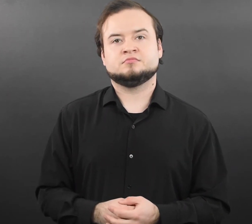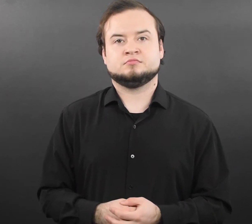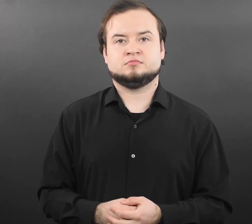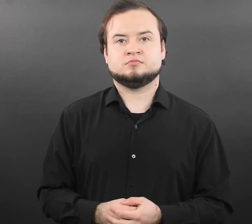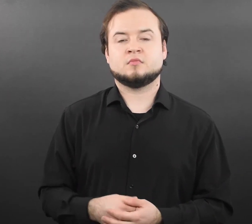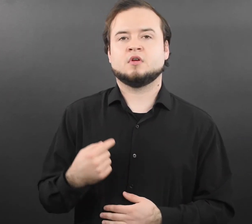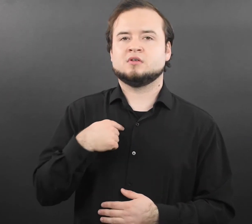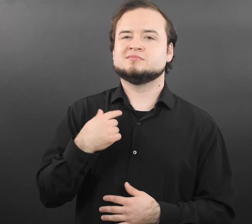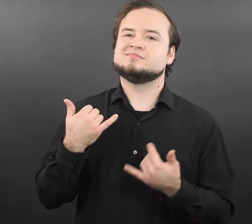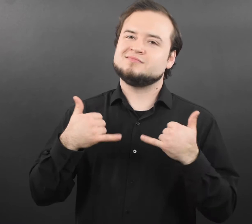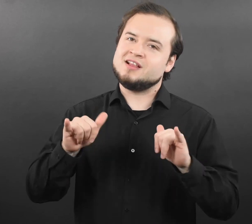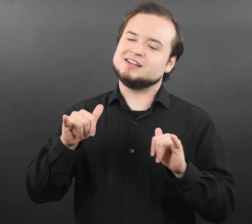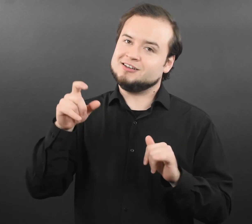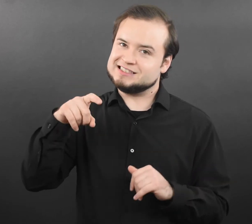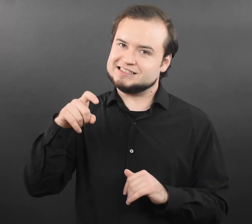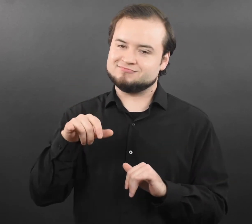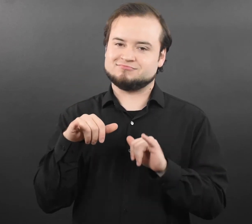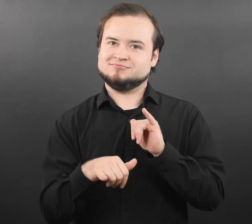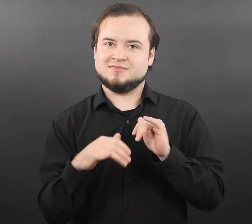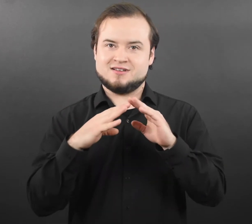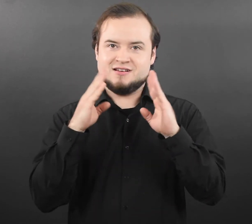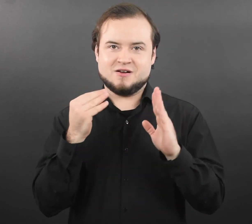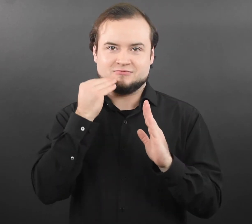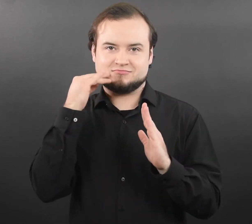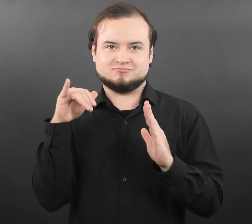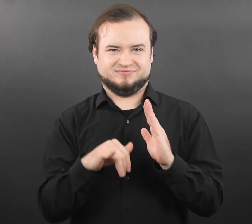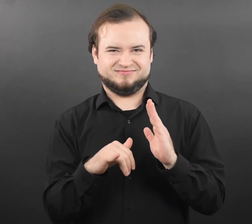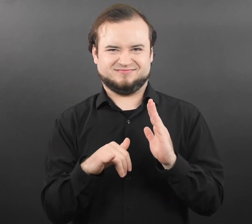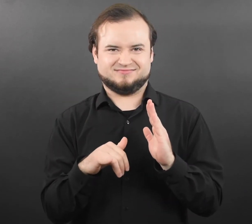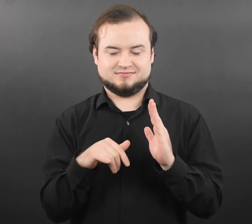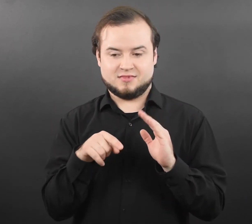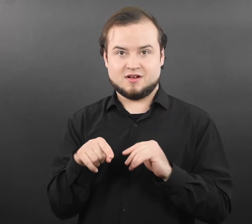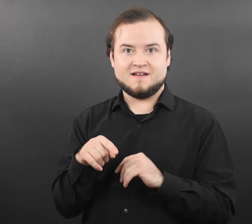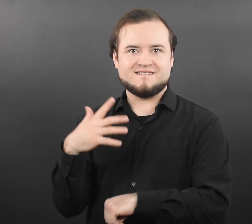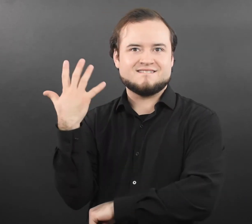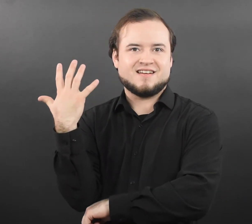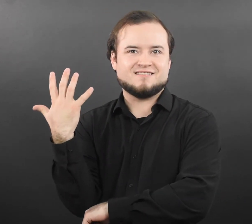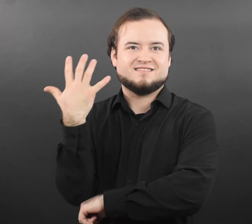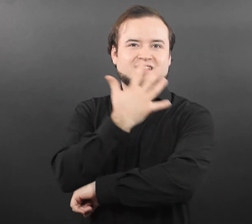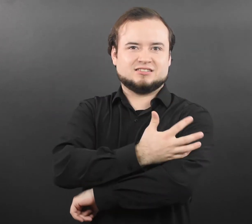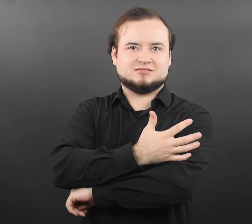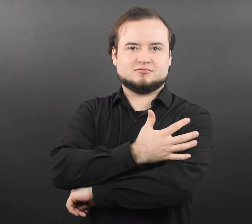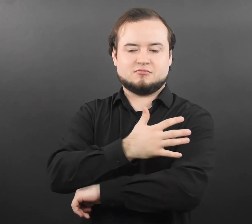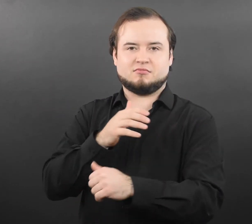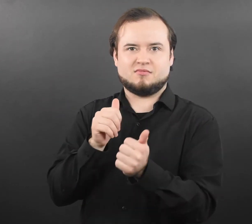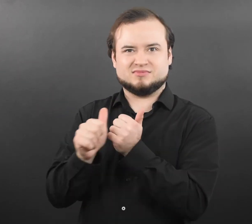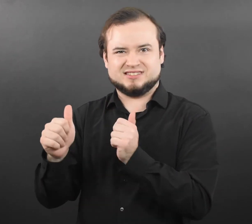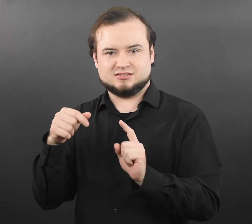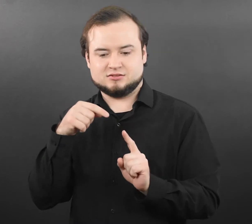I still need to stay home through (5 days after the day you got tested).